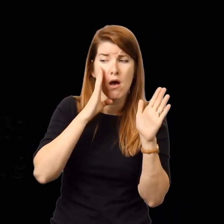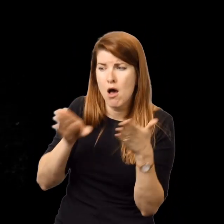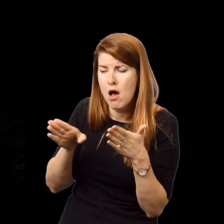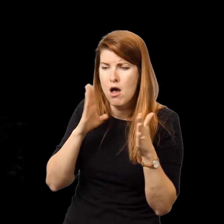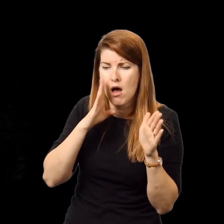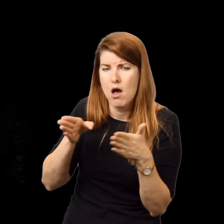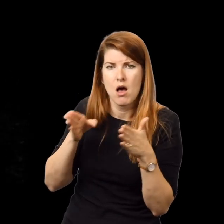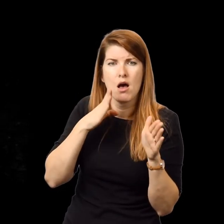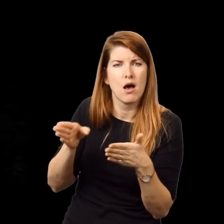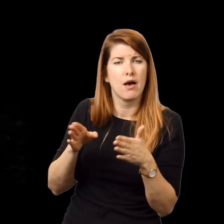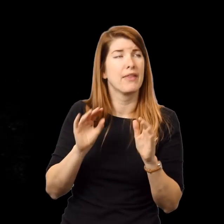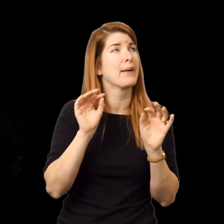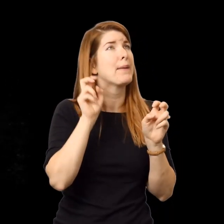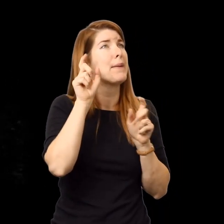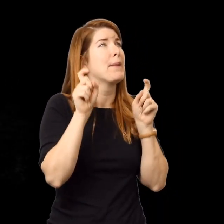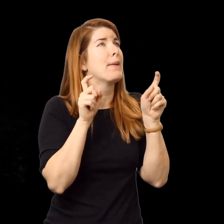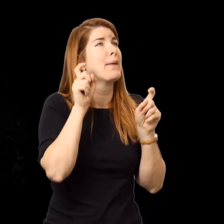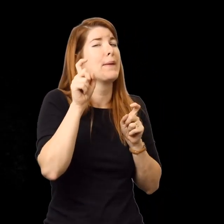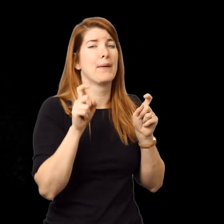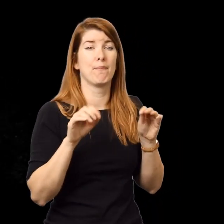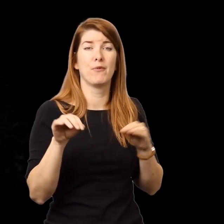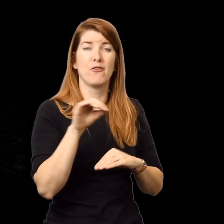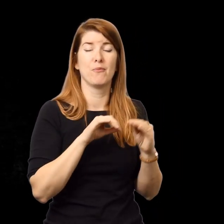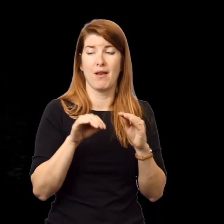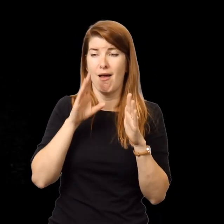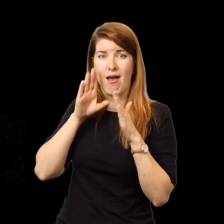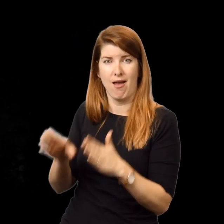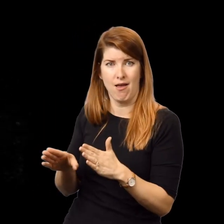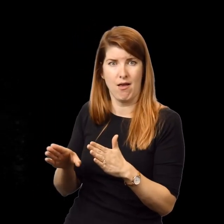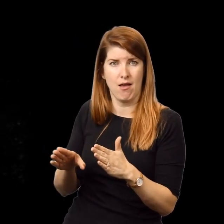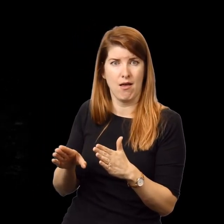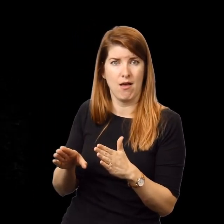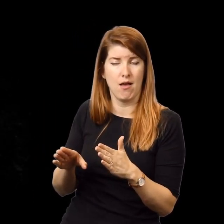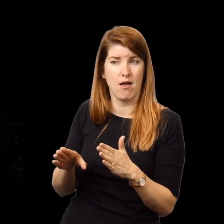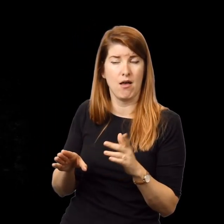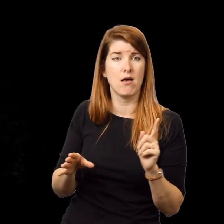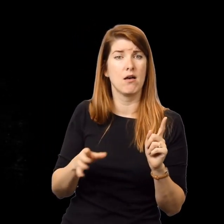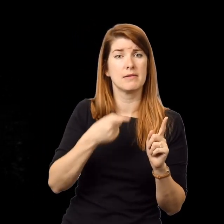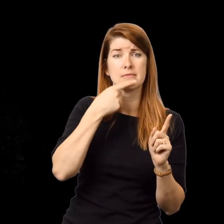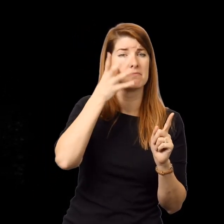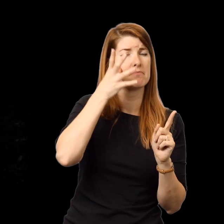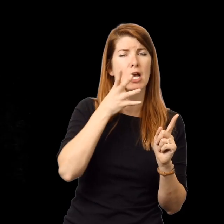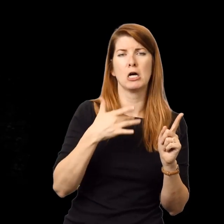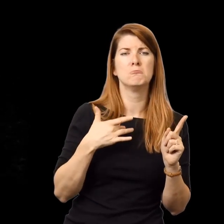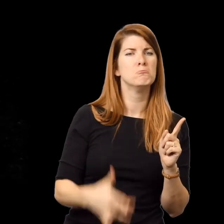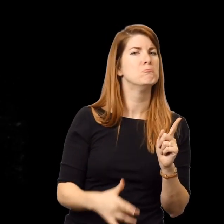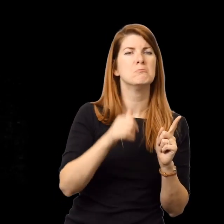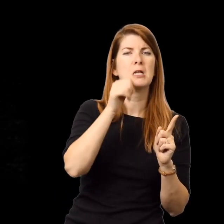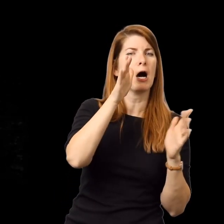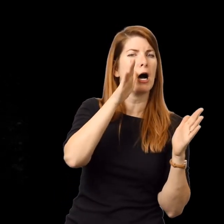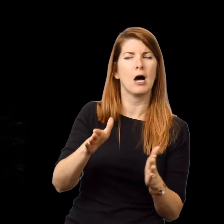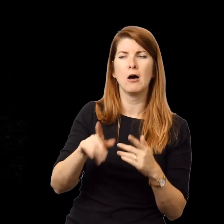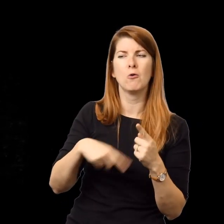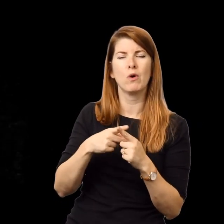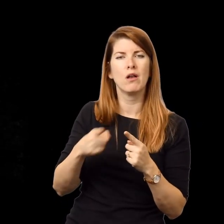and movement, and they are not as oriented to tuning into a child that's more visual,